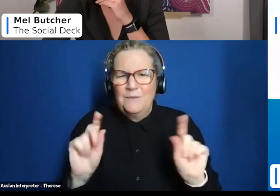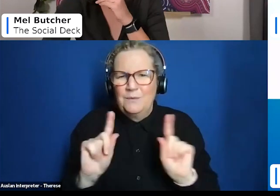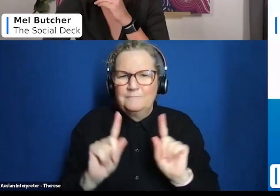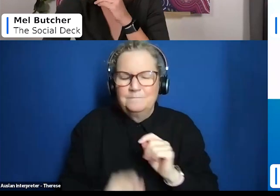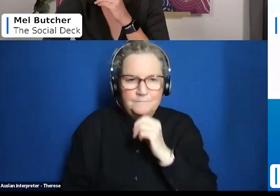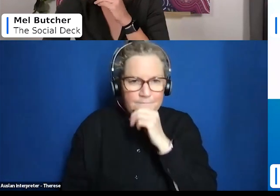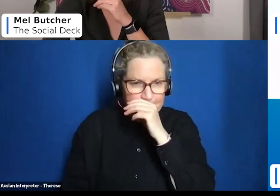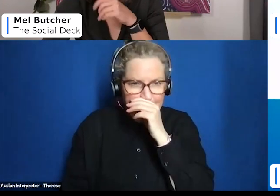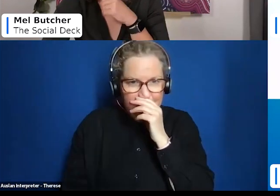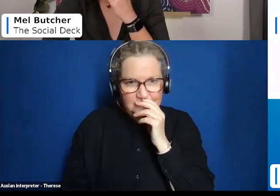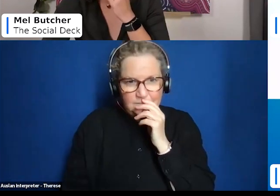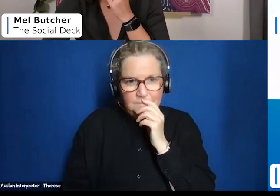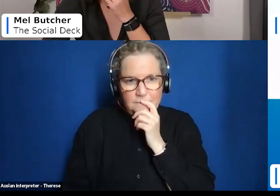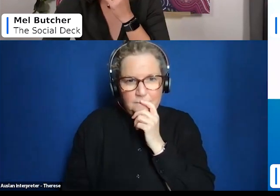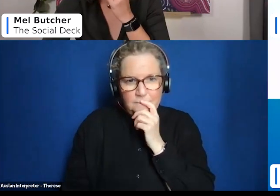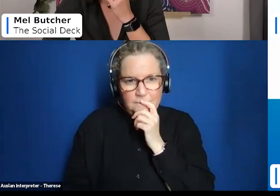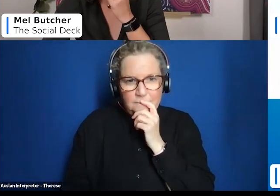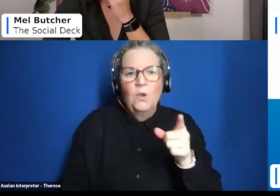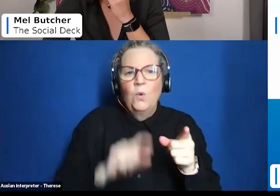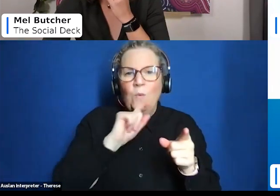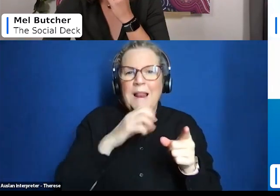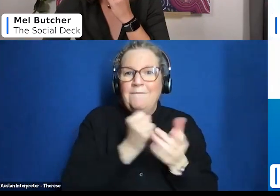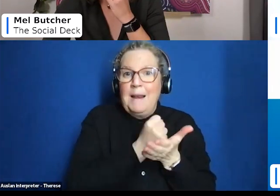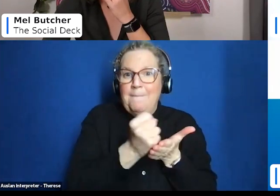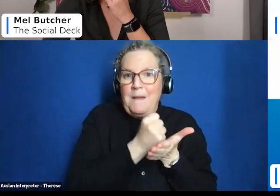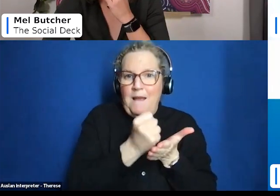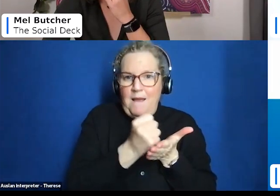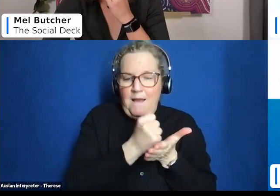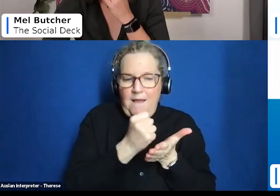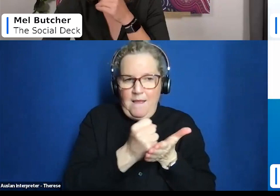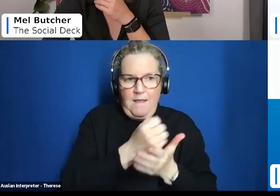there'll be identifying numbers that will bring the records together. And so then what we'll be able to see is we’ll